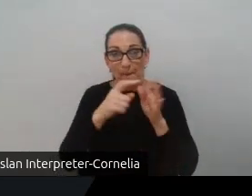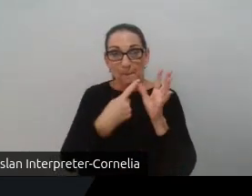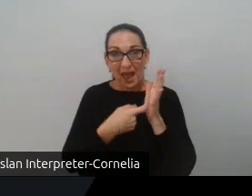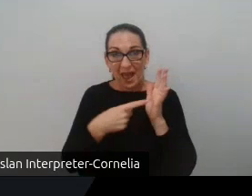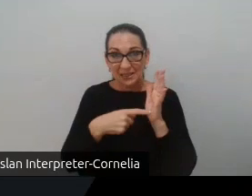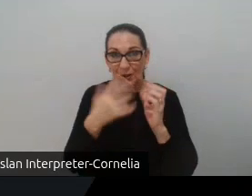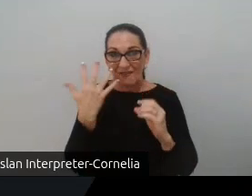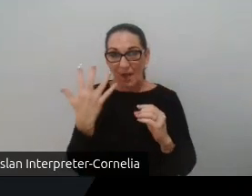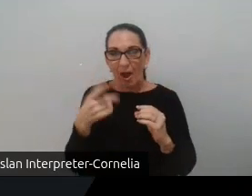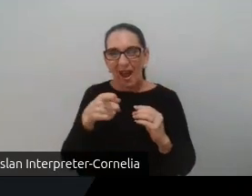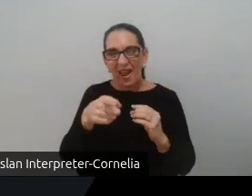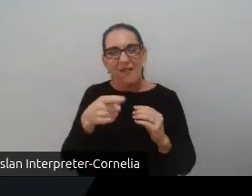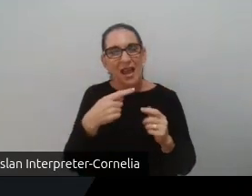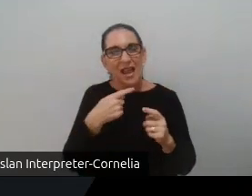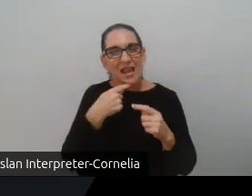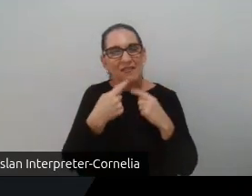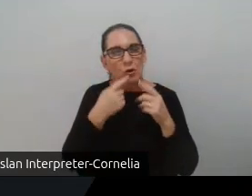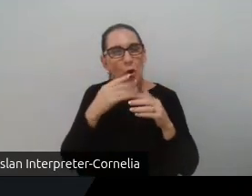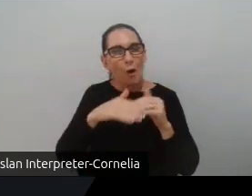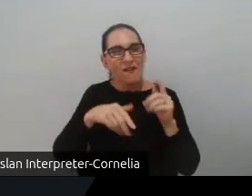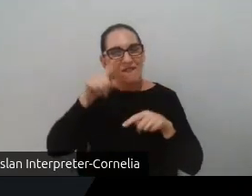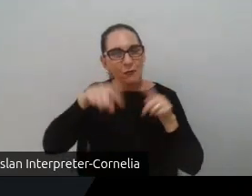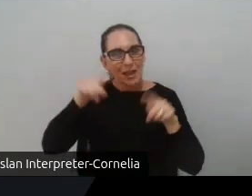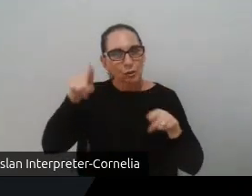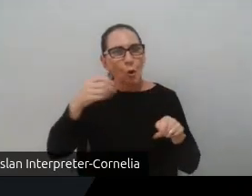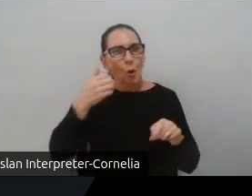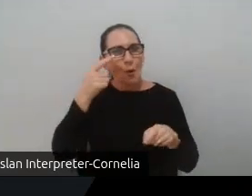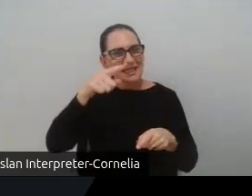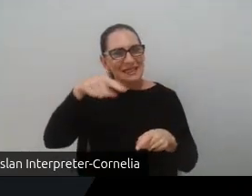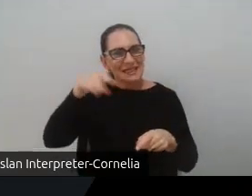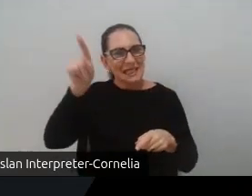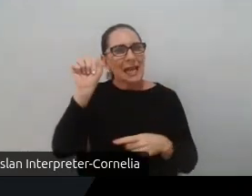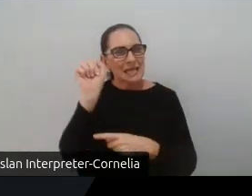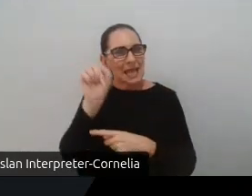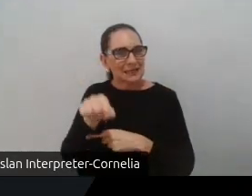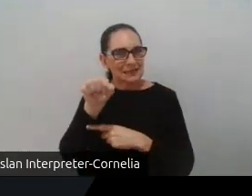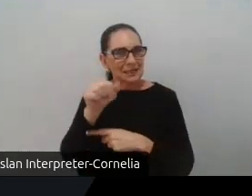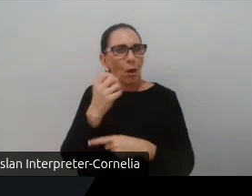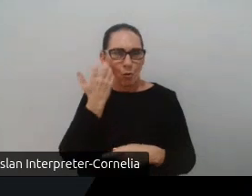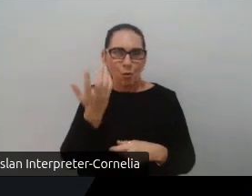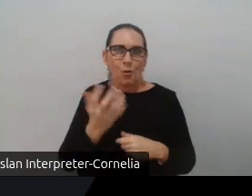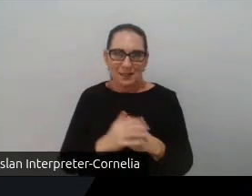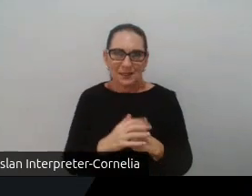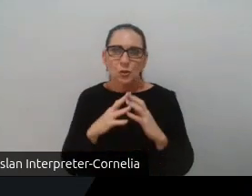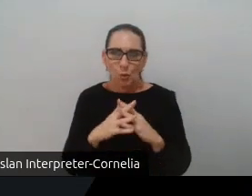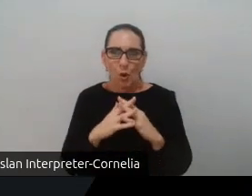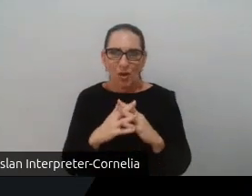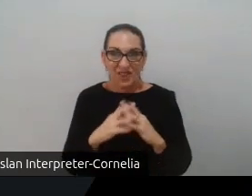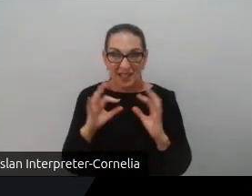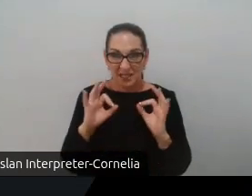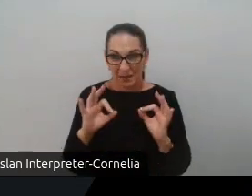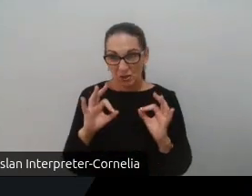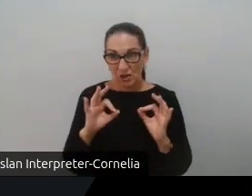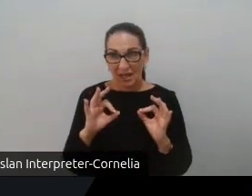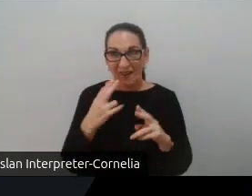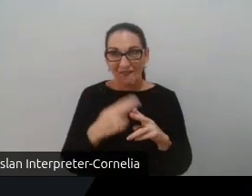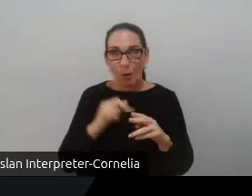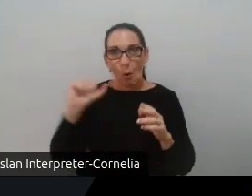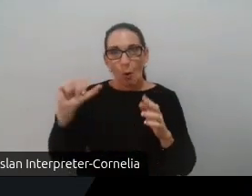variation we always suggest that you tick yes. Um but especially when it comes to their conditions